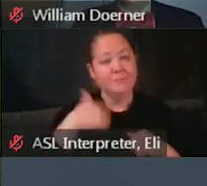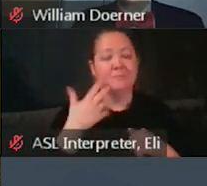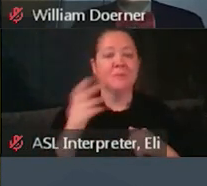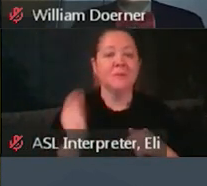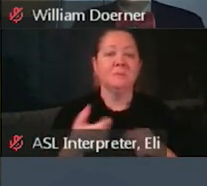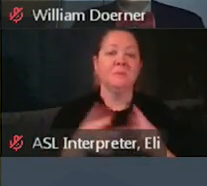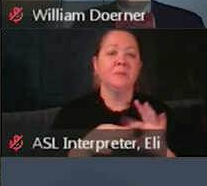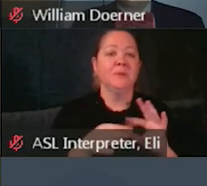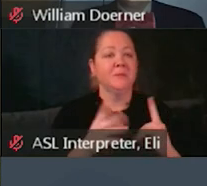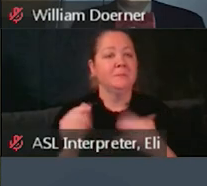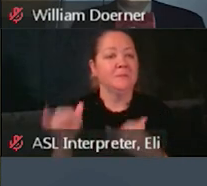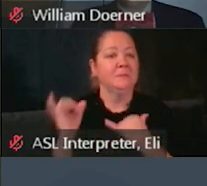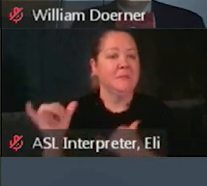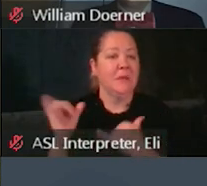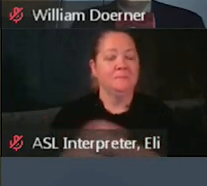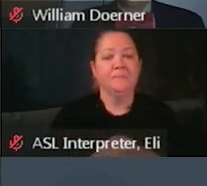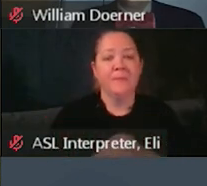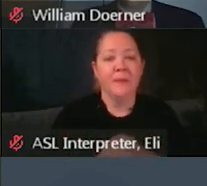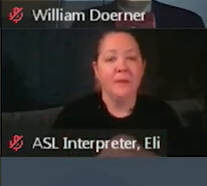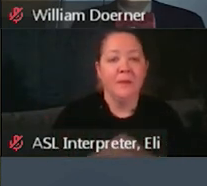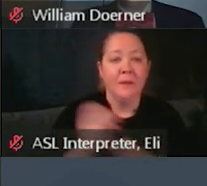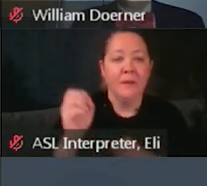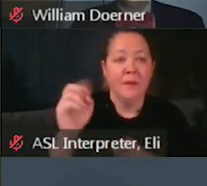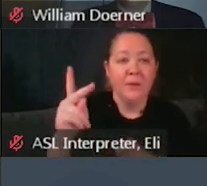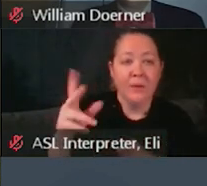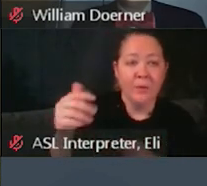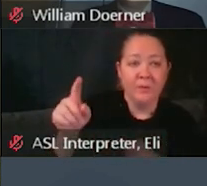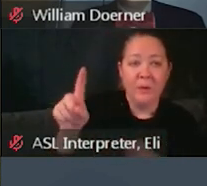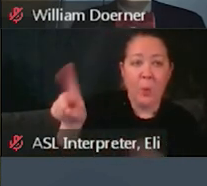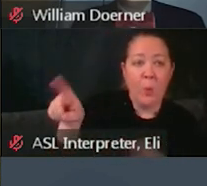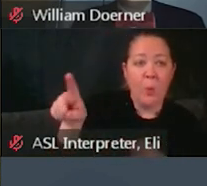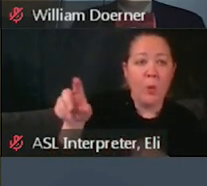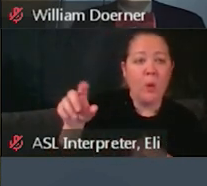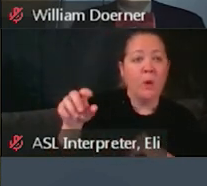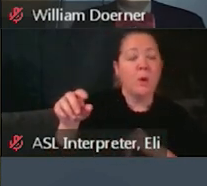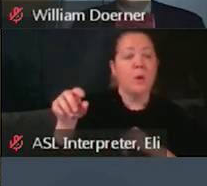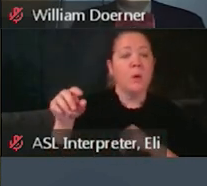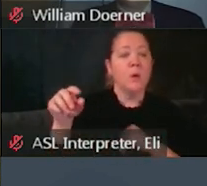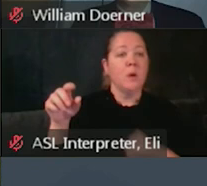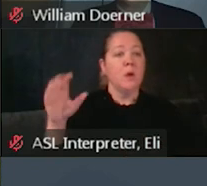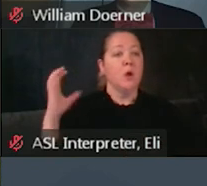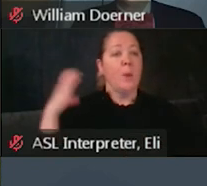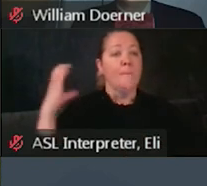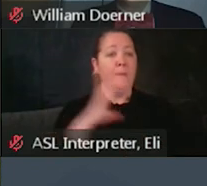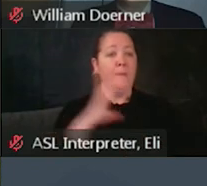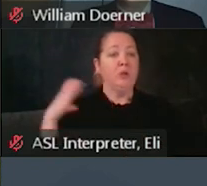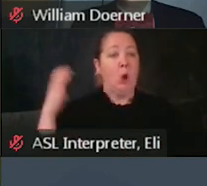You know, we only have a few minutes, but I think all of the commissioners have expressed our